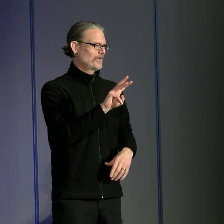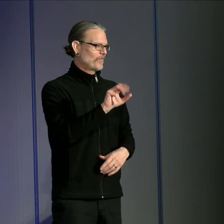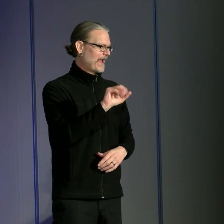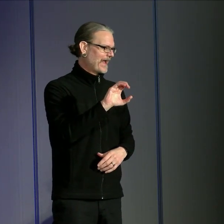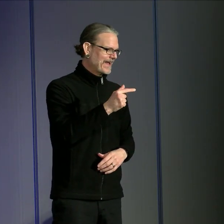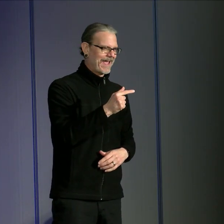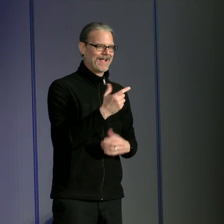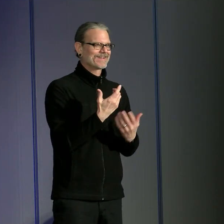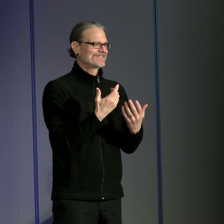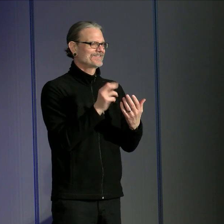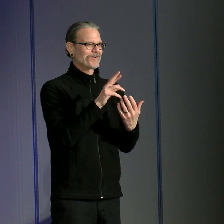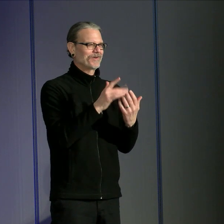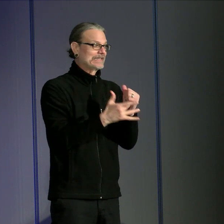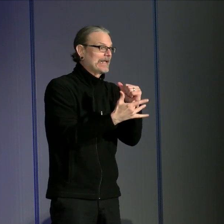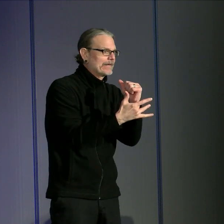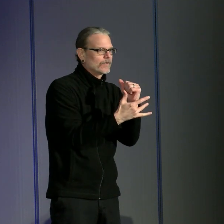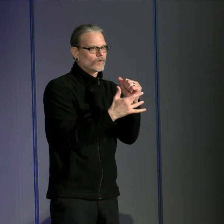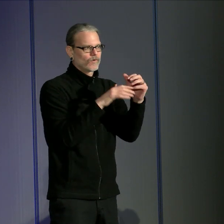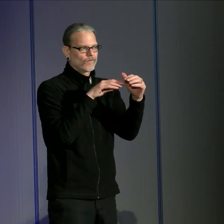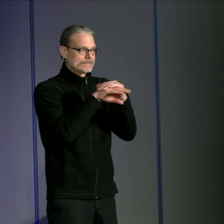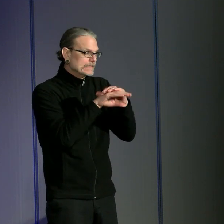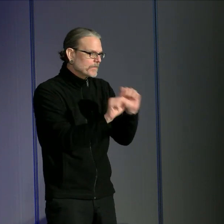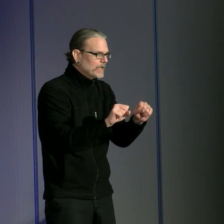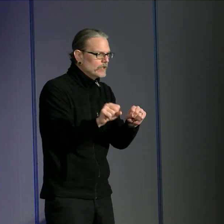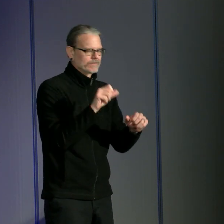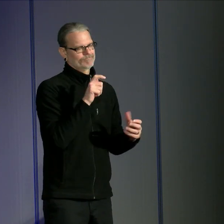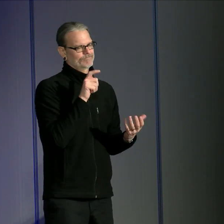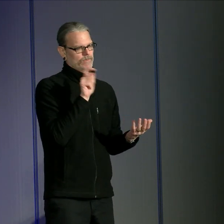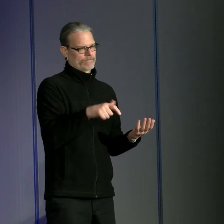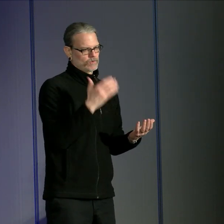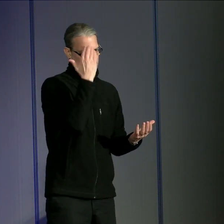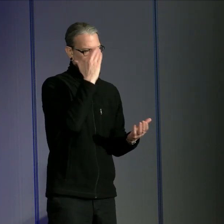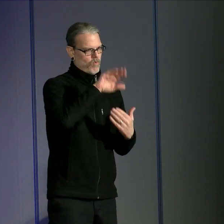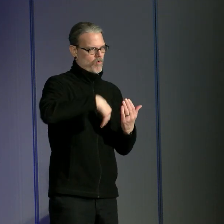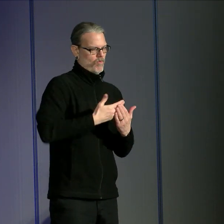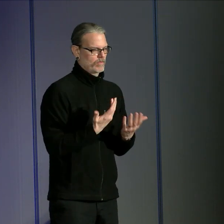details of technical accessibility. It highlights things for you.